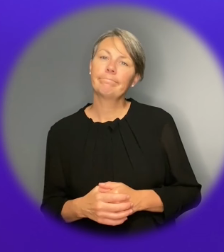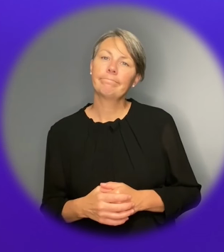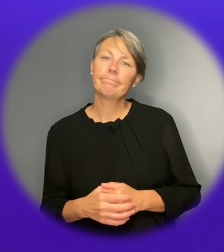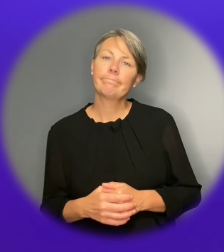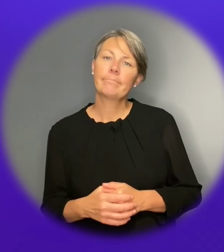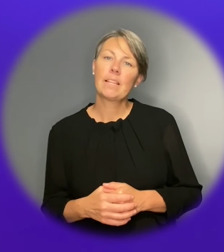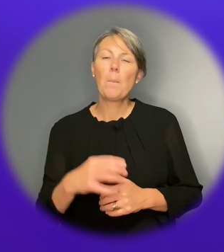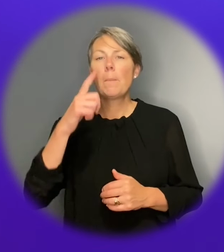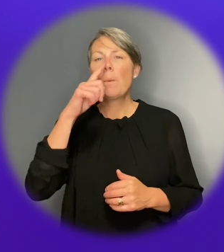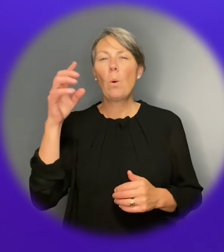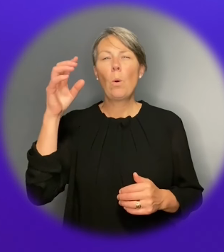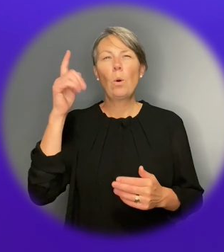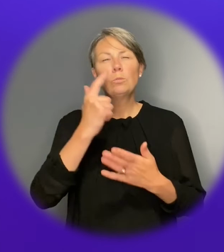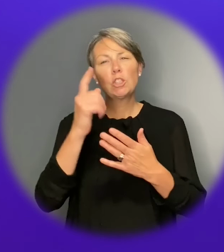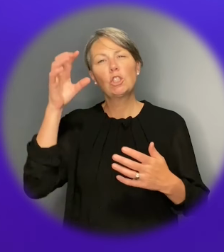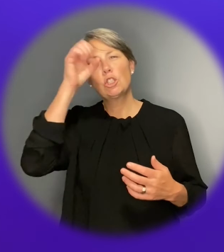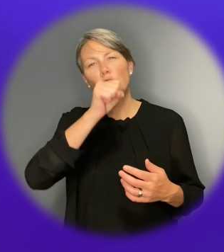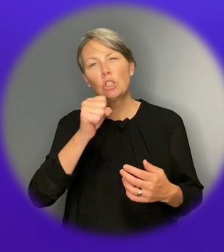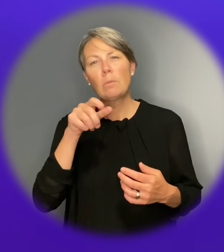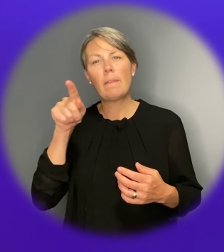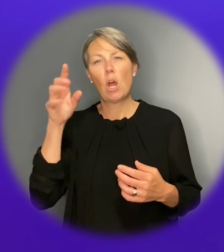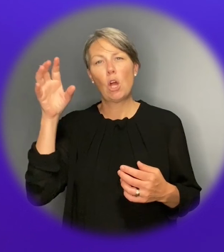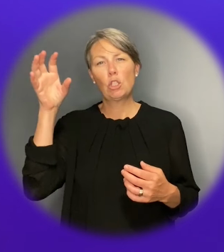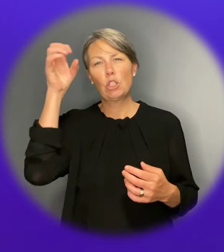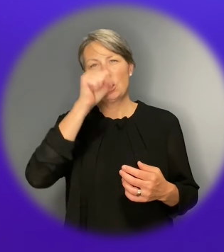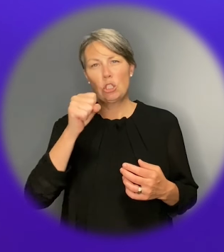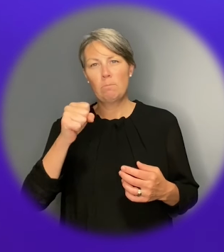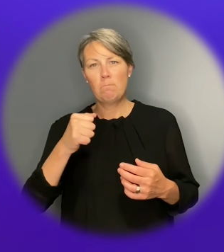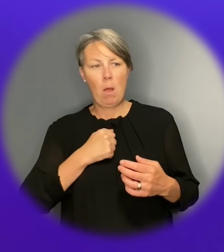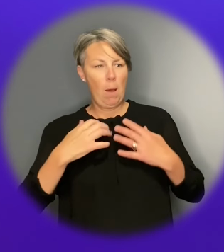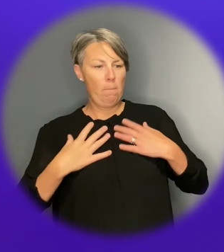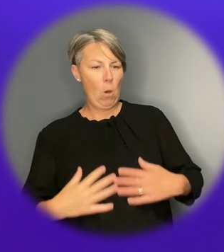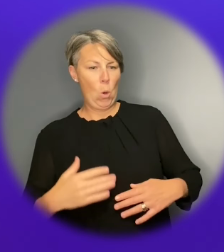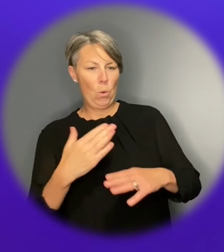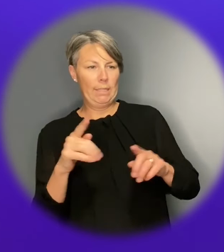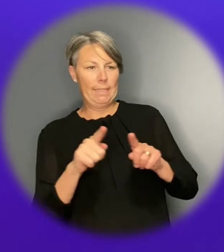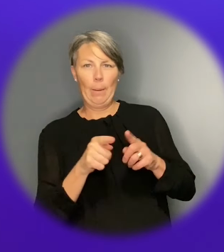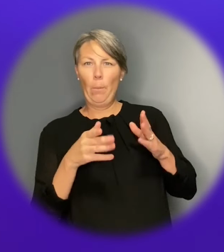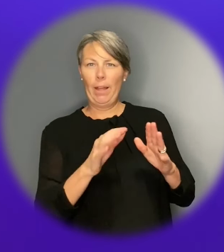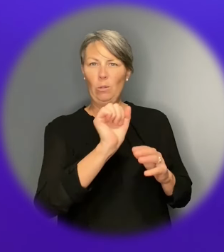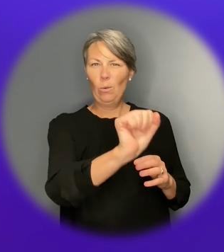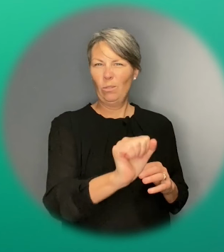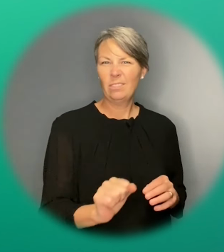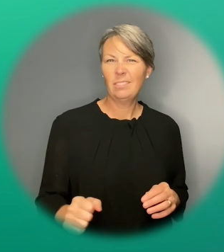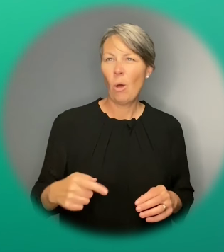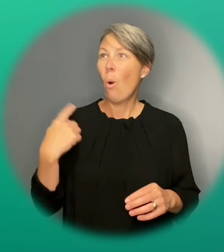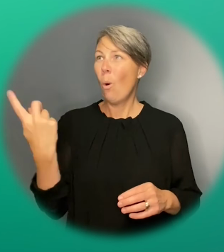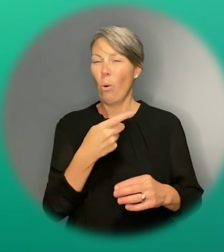The assumption gets made that everyone's body works exactly the same way and like that's that's not true. Our bodies all work differently. What are the biggest